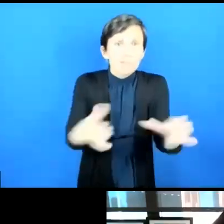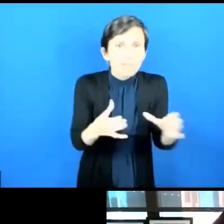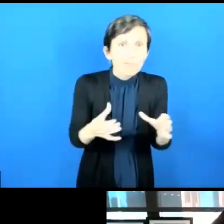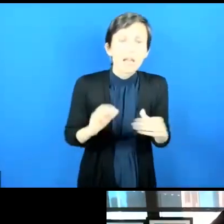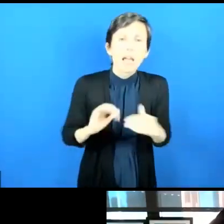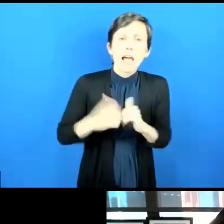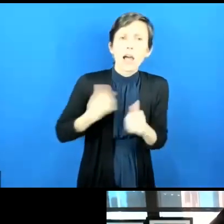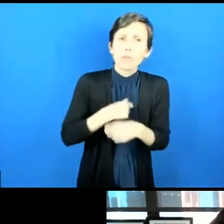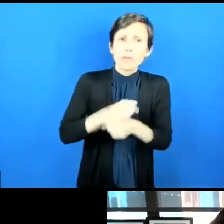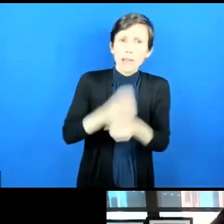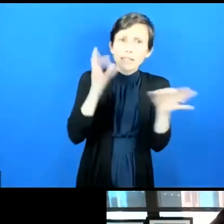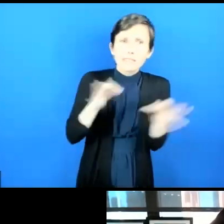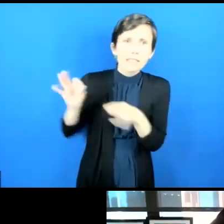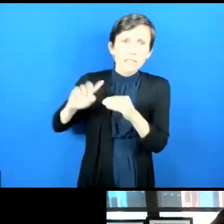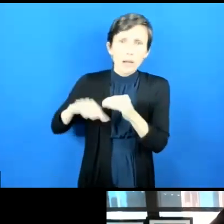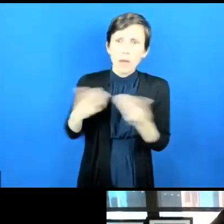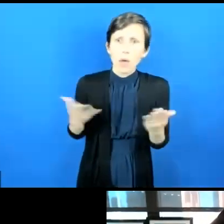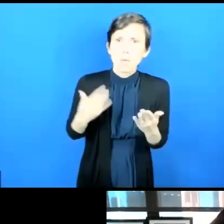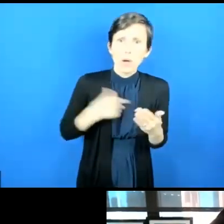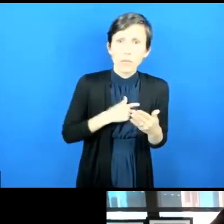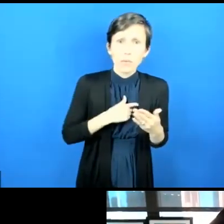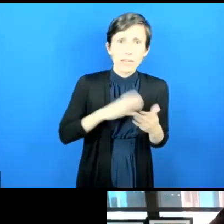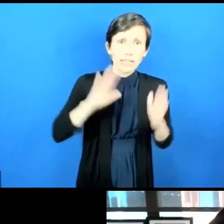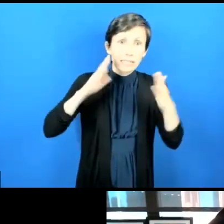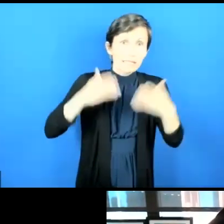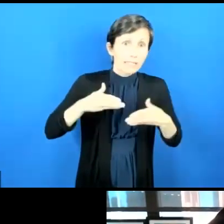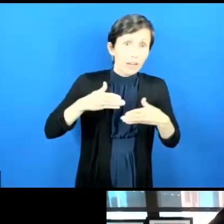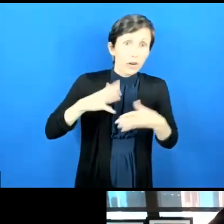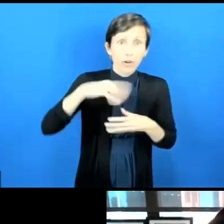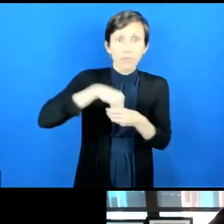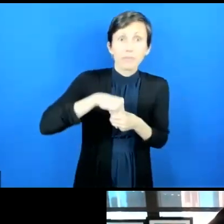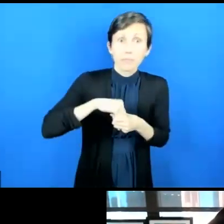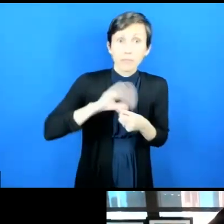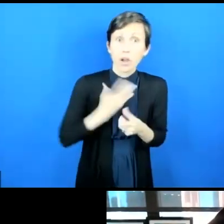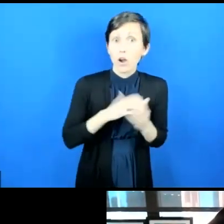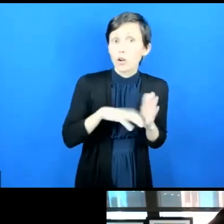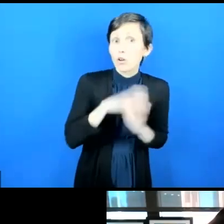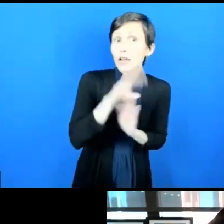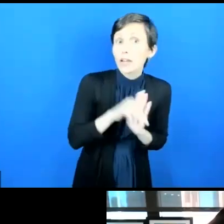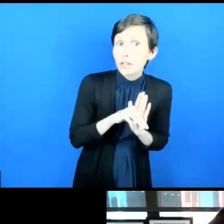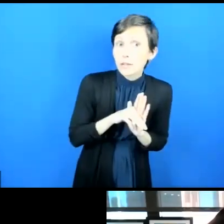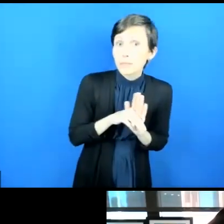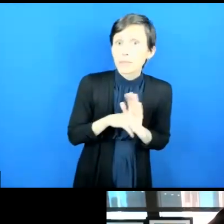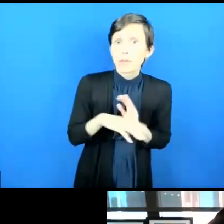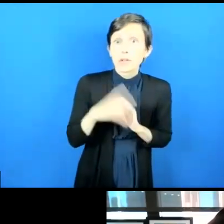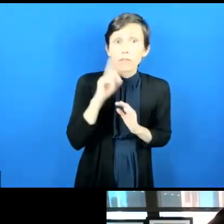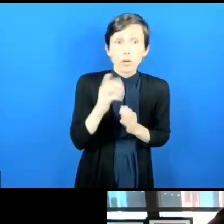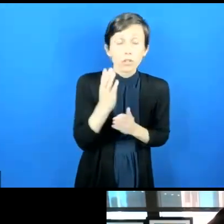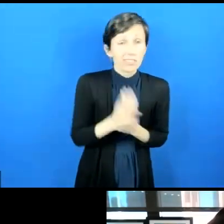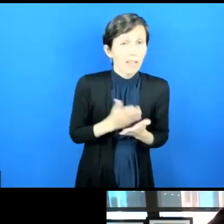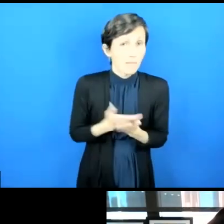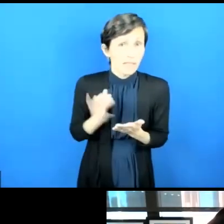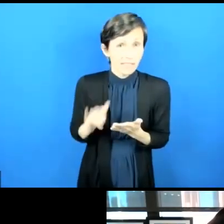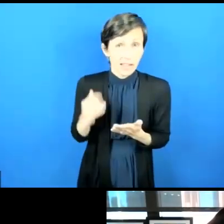what types of things we center in the curriculum. And for some things that were always marginalized in the curriculum may need